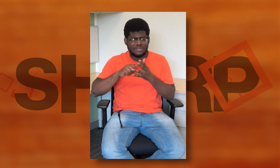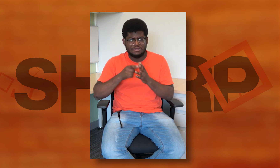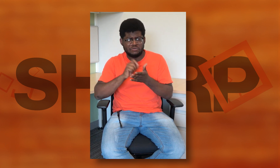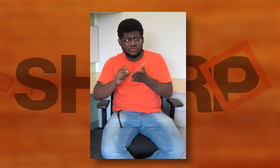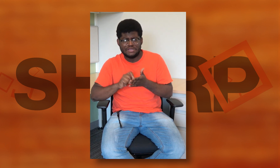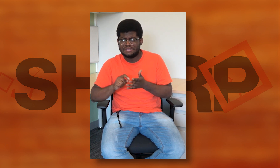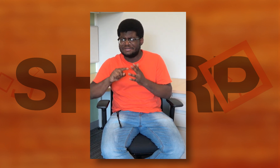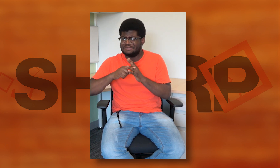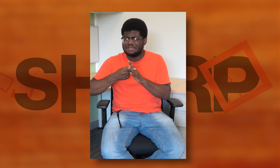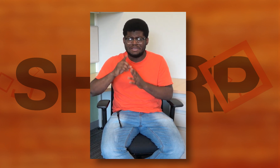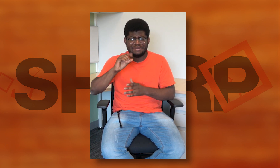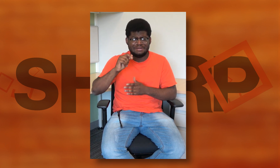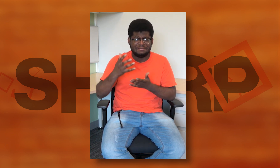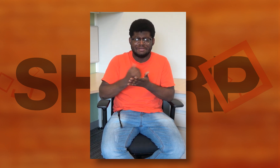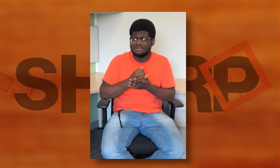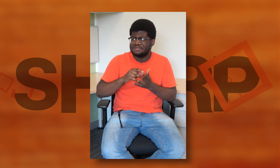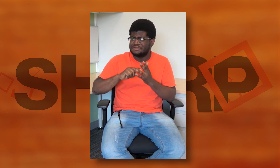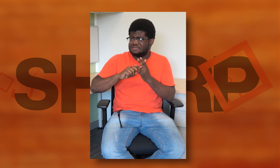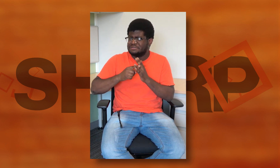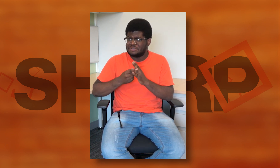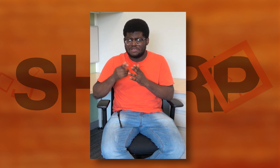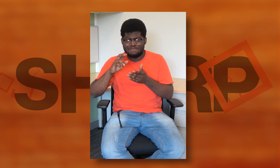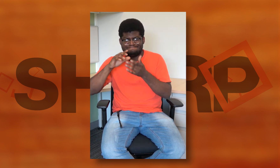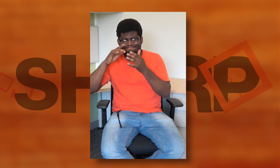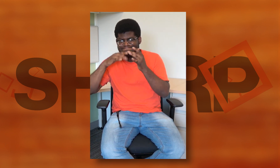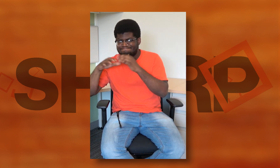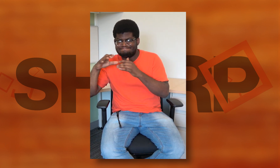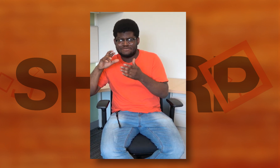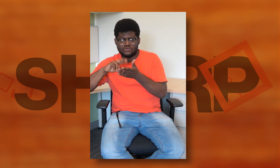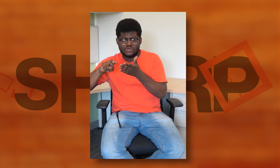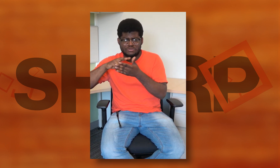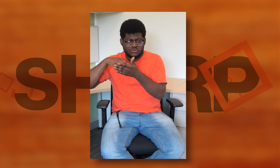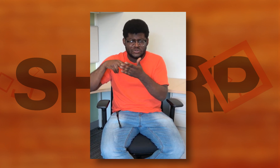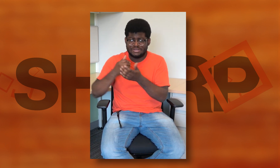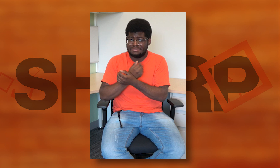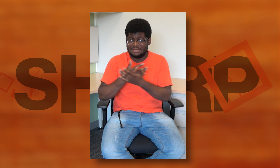data collection and analysis, and this early experience